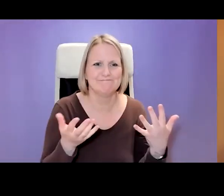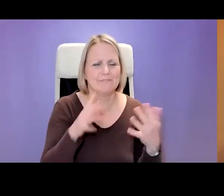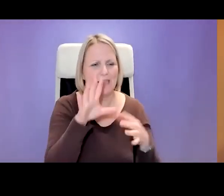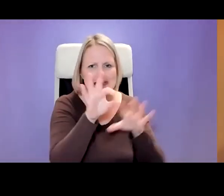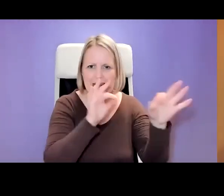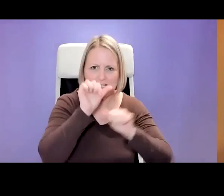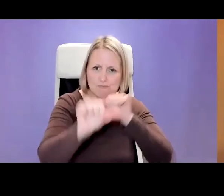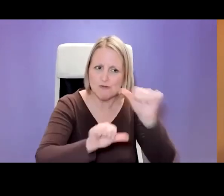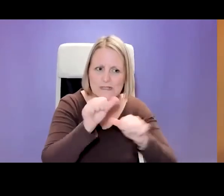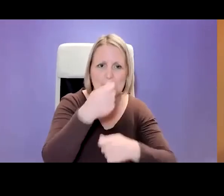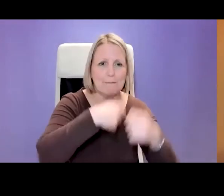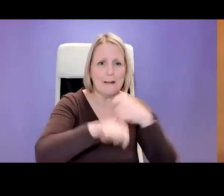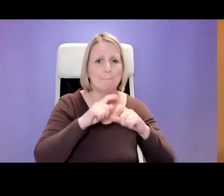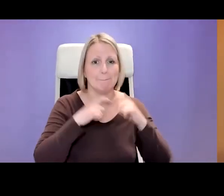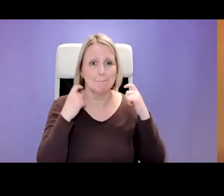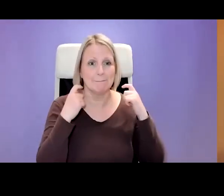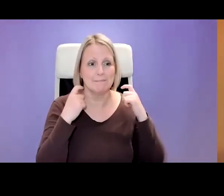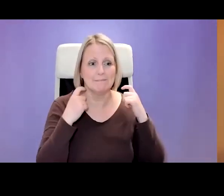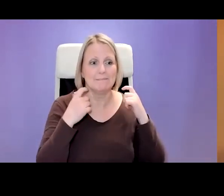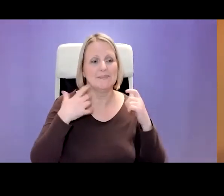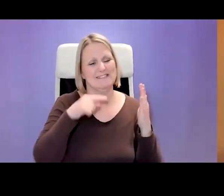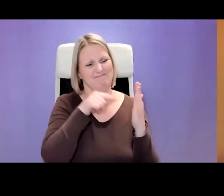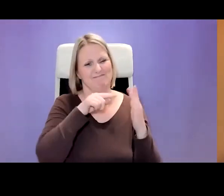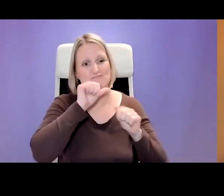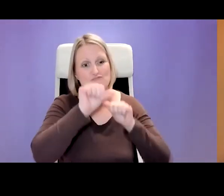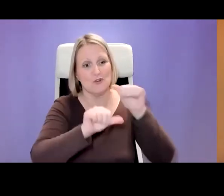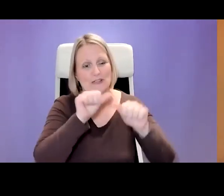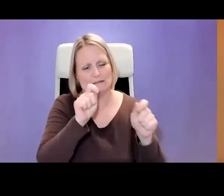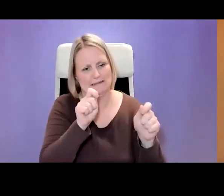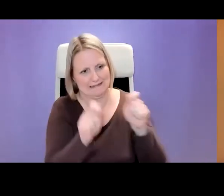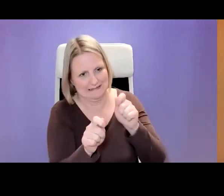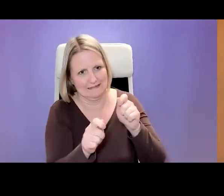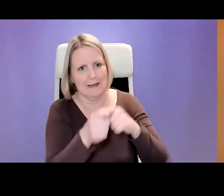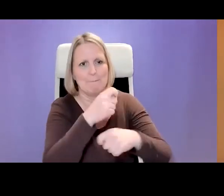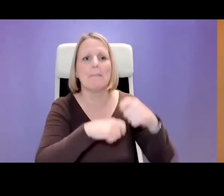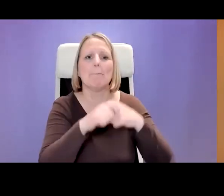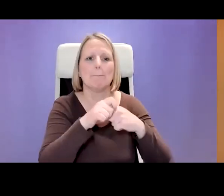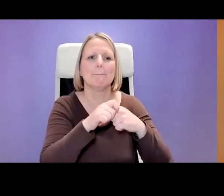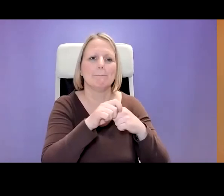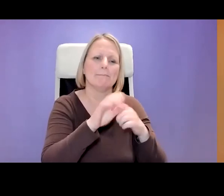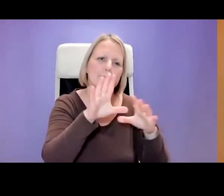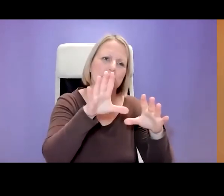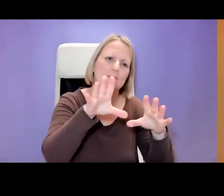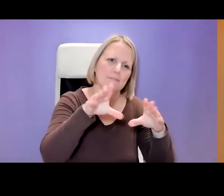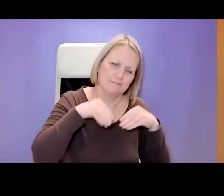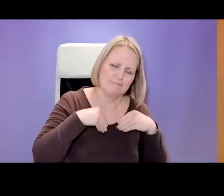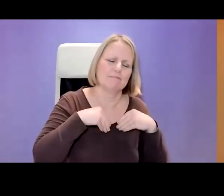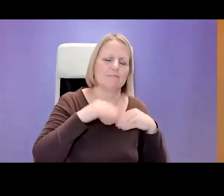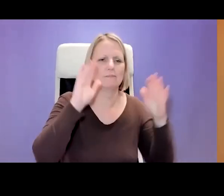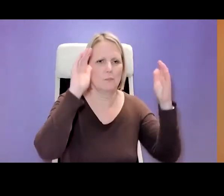simply not adjusted to people who fall outside the neurotypical norm, so to speak.